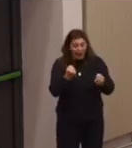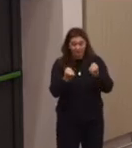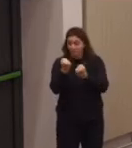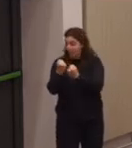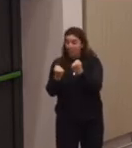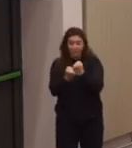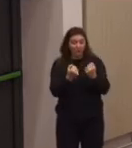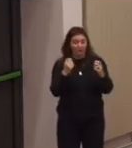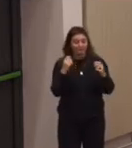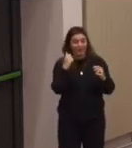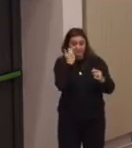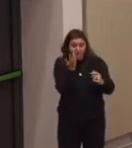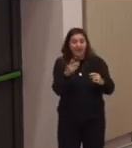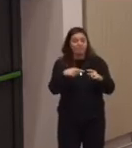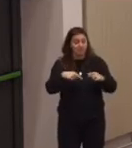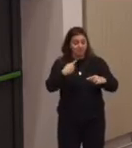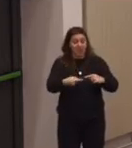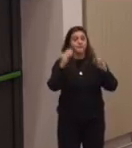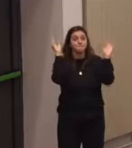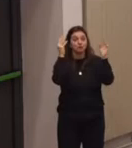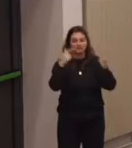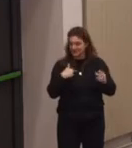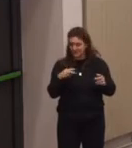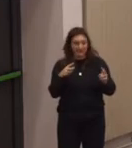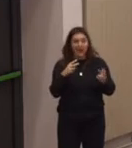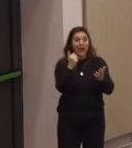We also see that the service and particularly the education disruptions in emergencies.